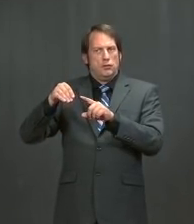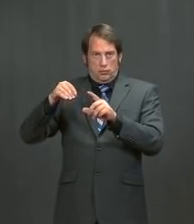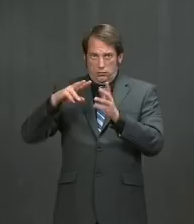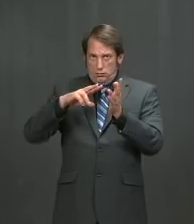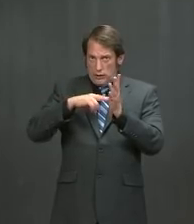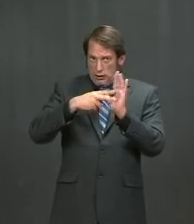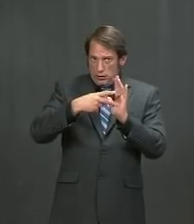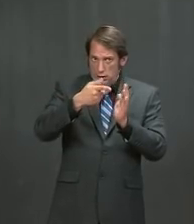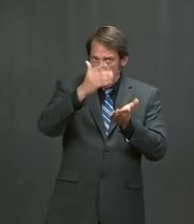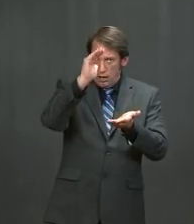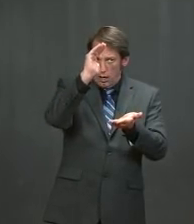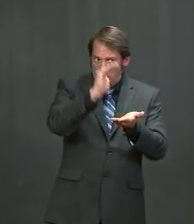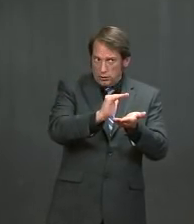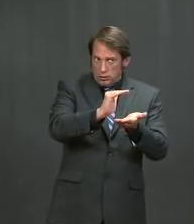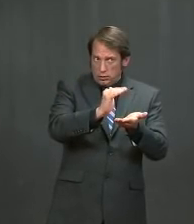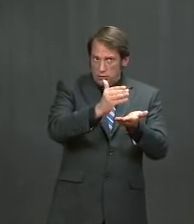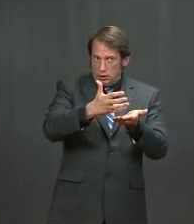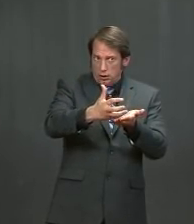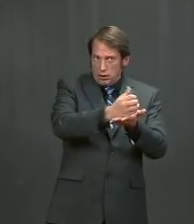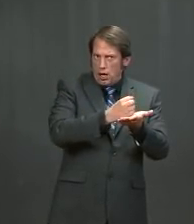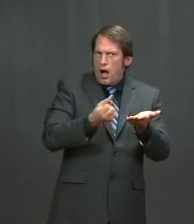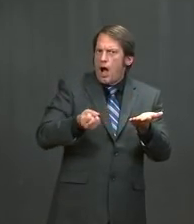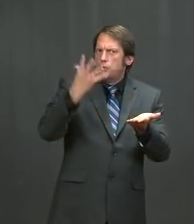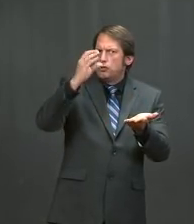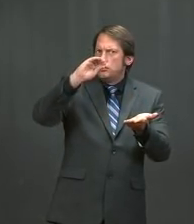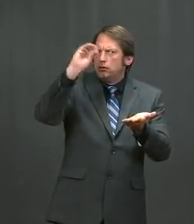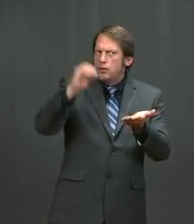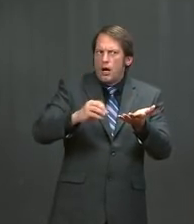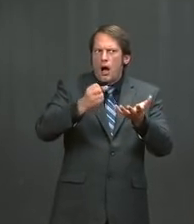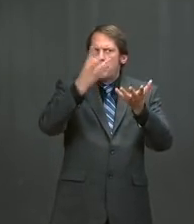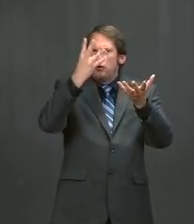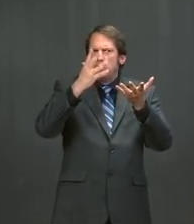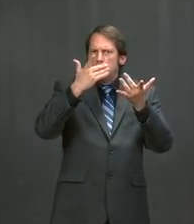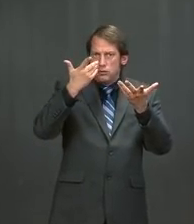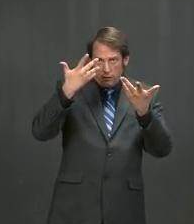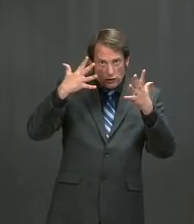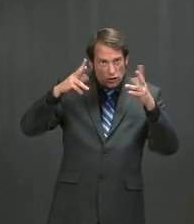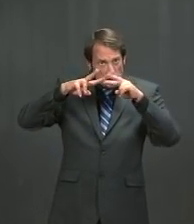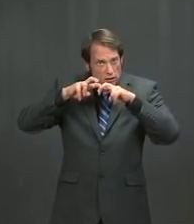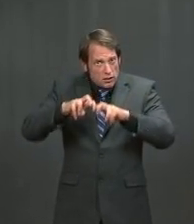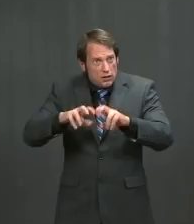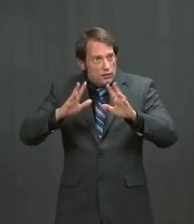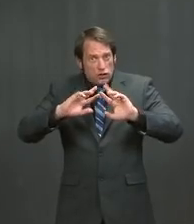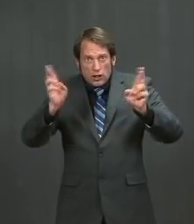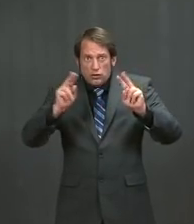in preparation for these negotiations? Ms. Psaki: Well, I mean, first, I think it's important to remind people that the corporate tax rate